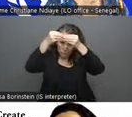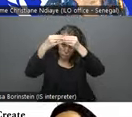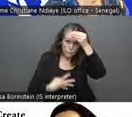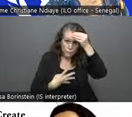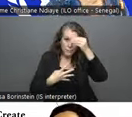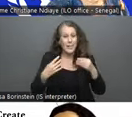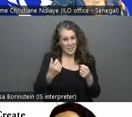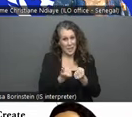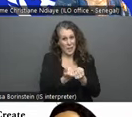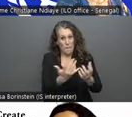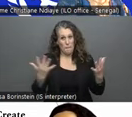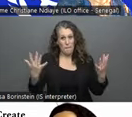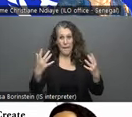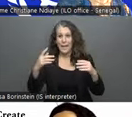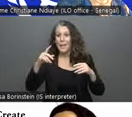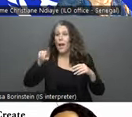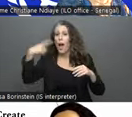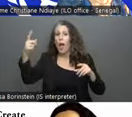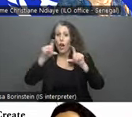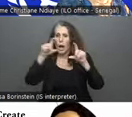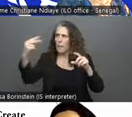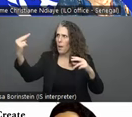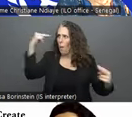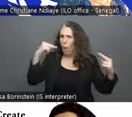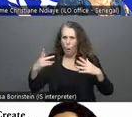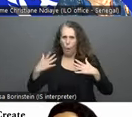how many logic MC Geez. 10:57:49 And of those specifically we focus